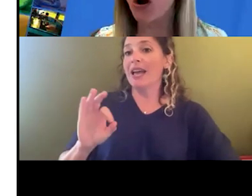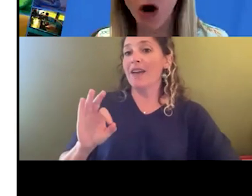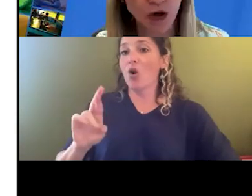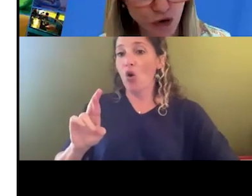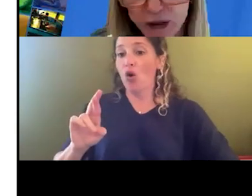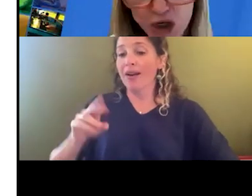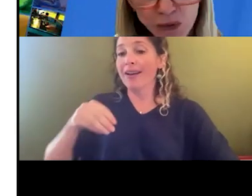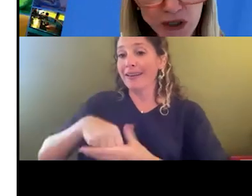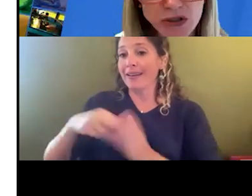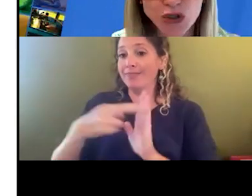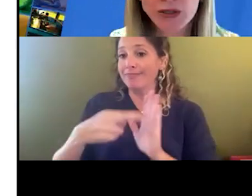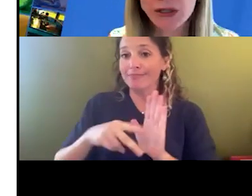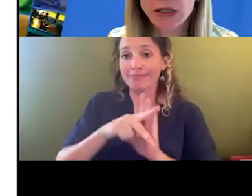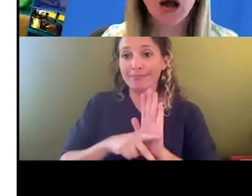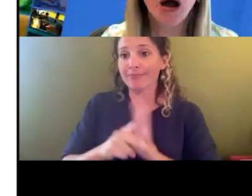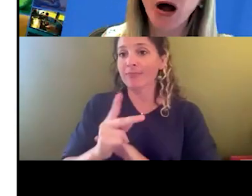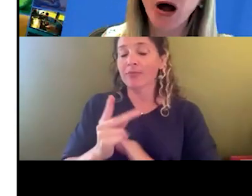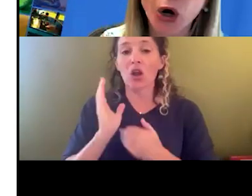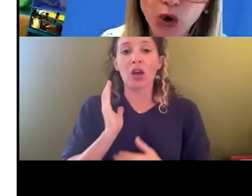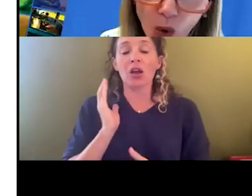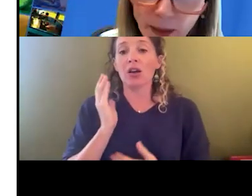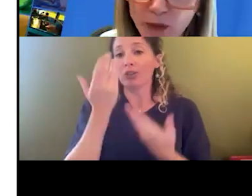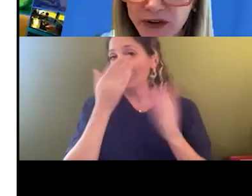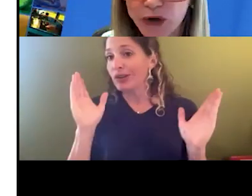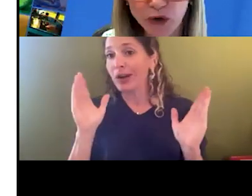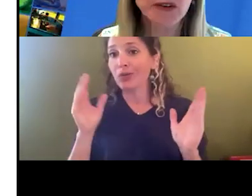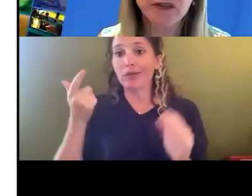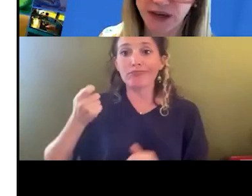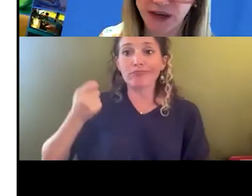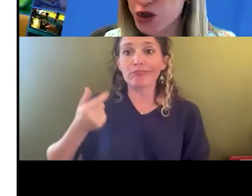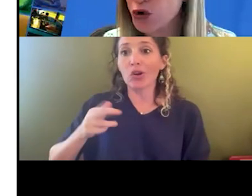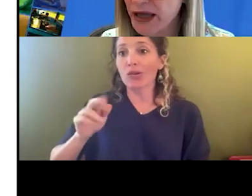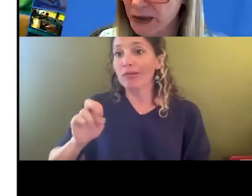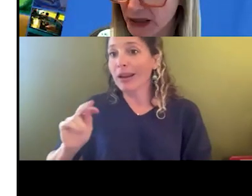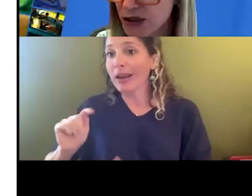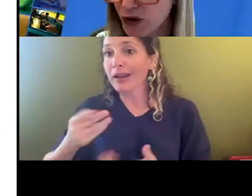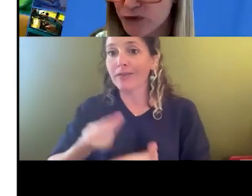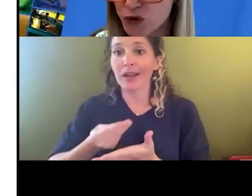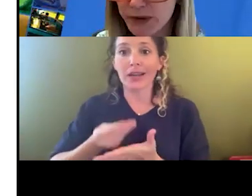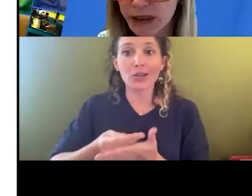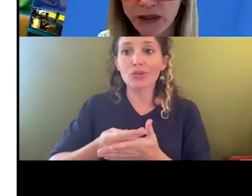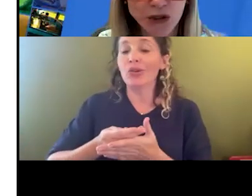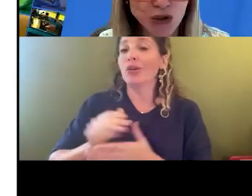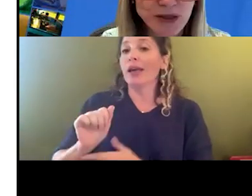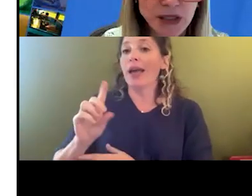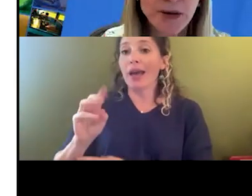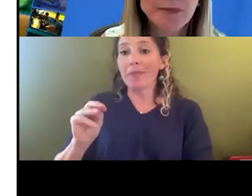our grant general conditions, our cooperative agreement, financial, and administrative terms and conditions.